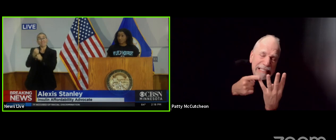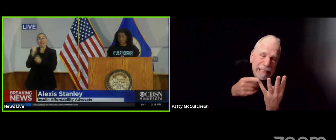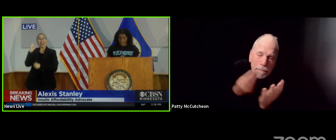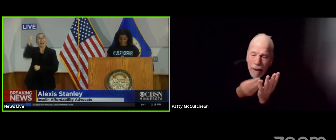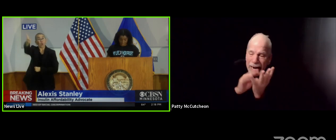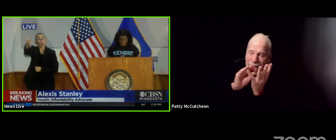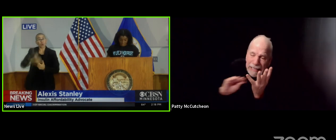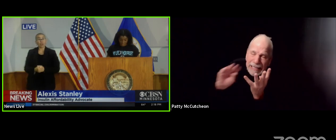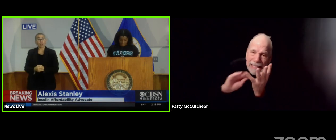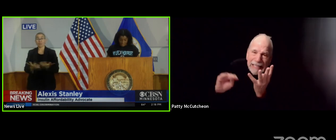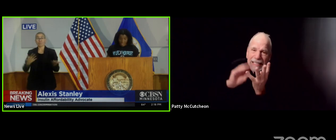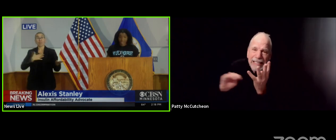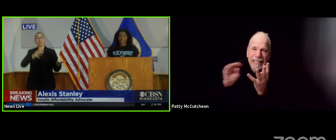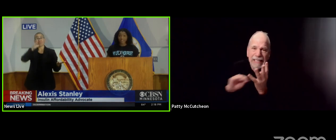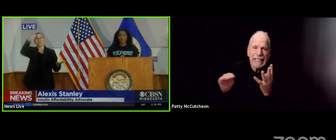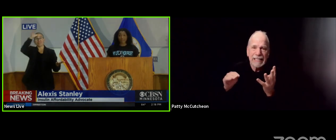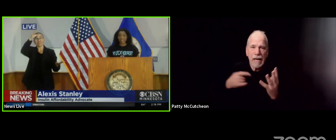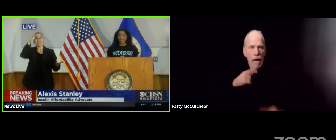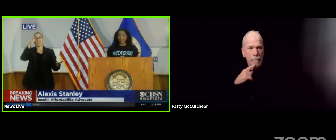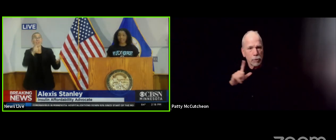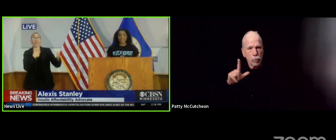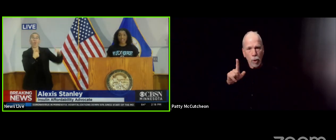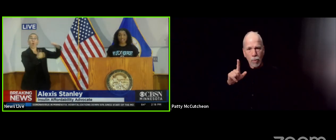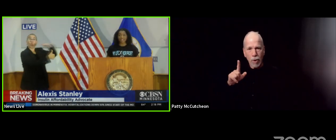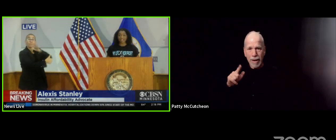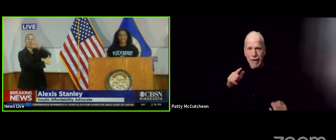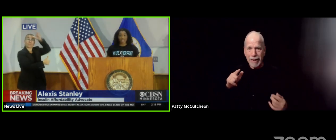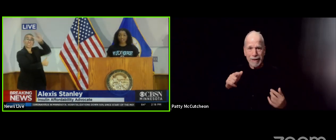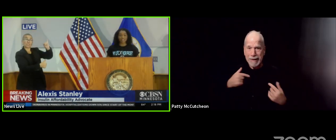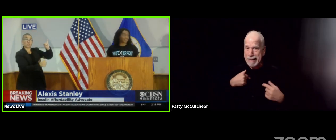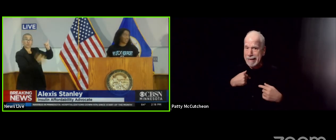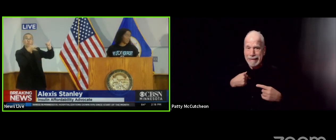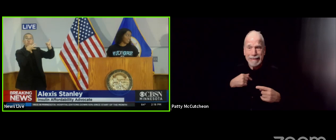TO ME. I SEE MYSELF IN ALEC EVERY SINGLE TIME I TALK